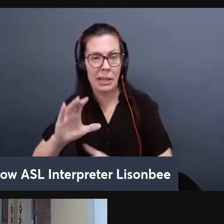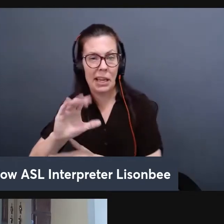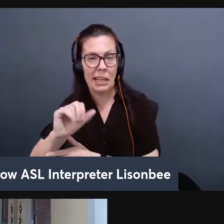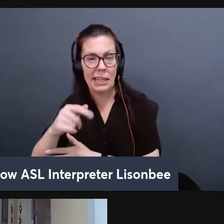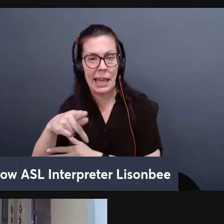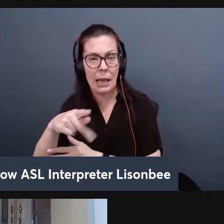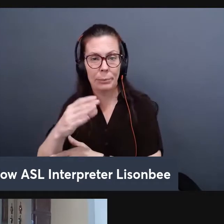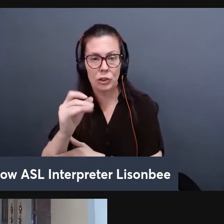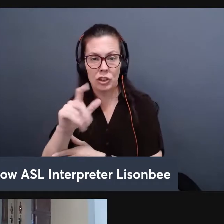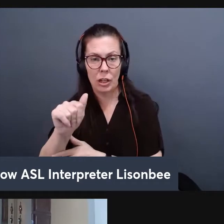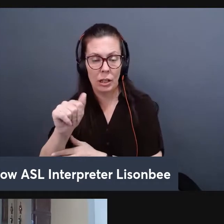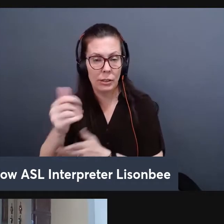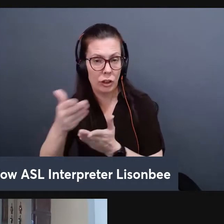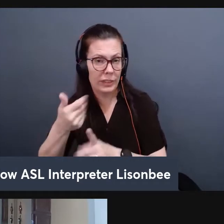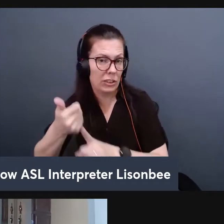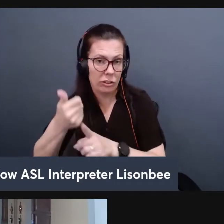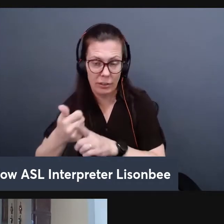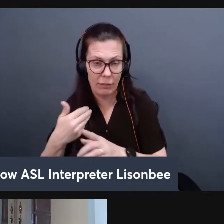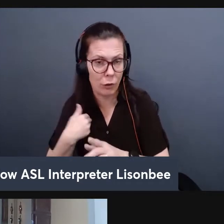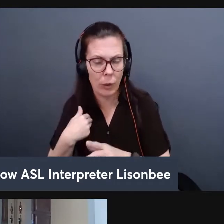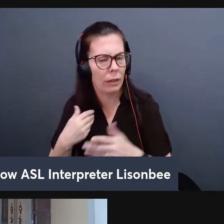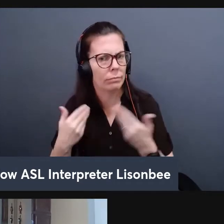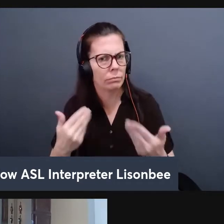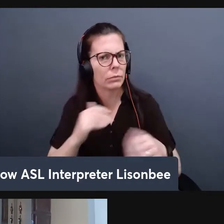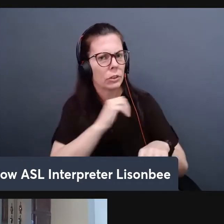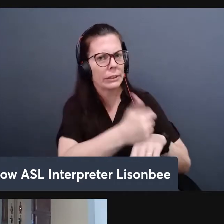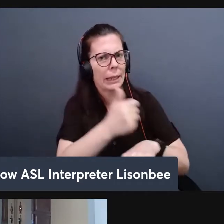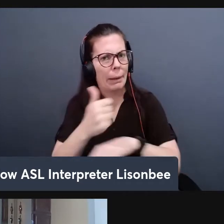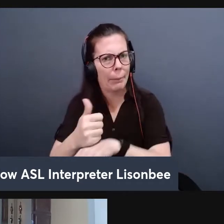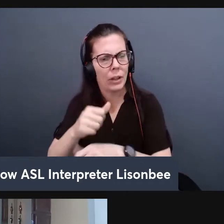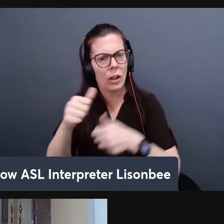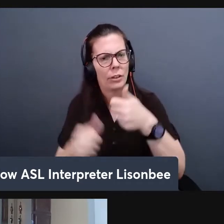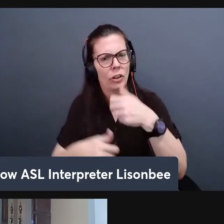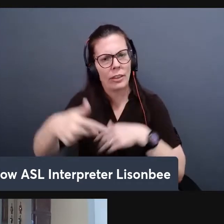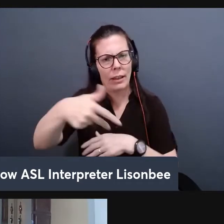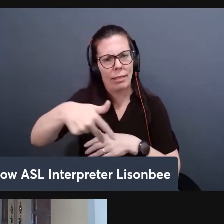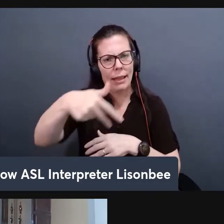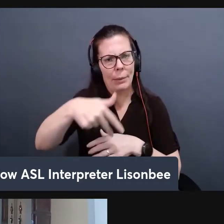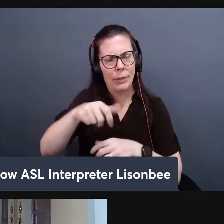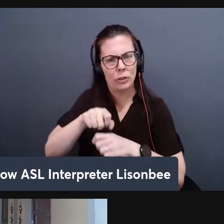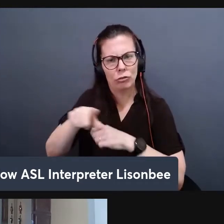all of those are things that you can set up within the Lambda triggers. So you have full flexibility and control,